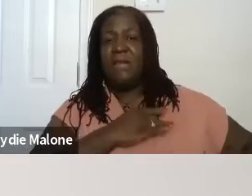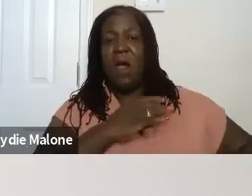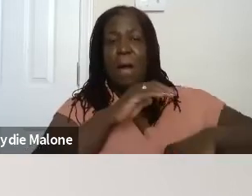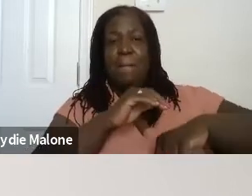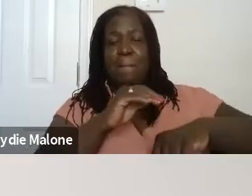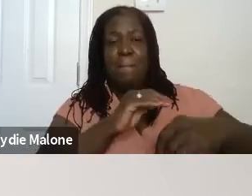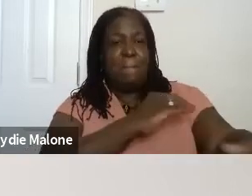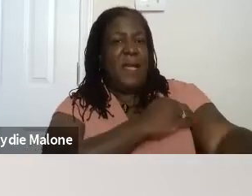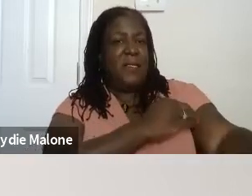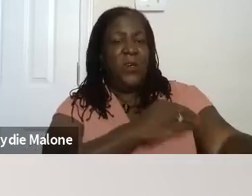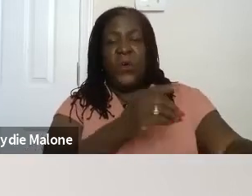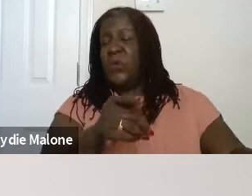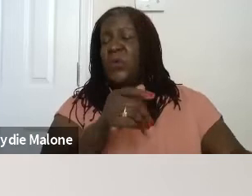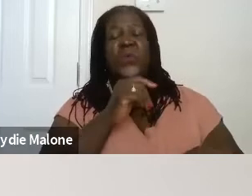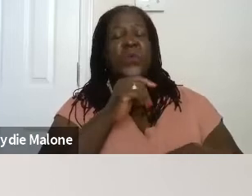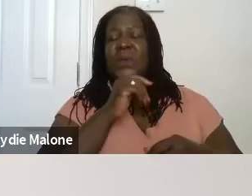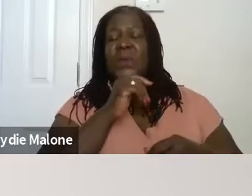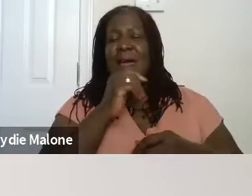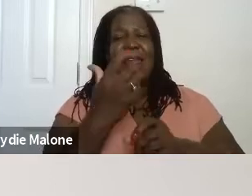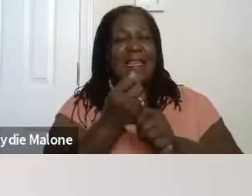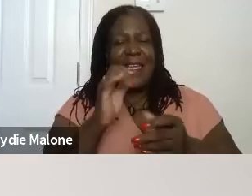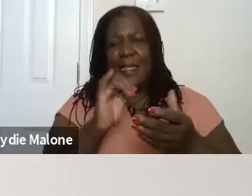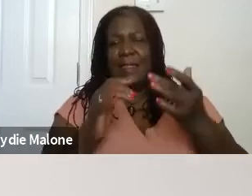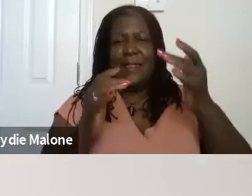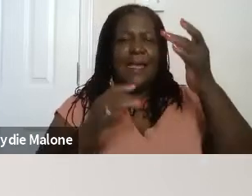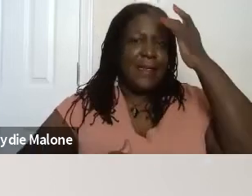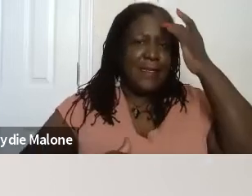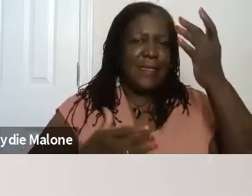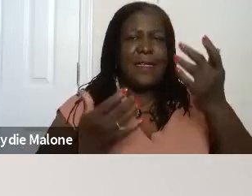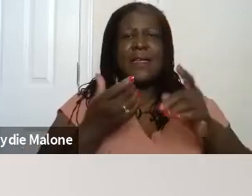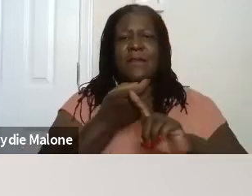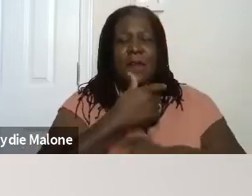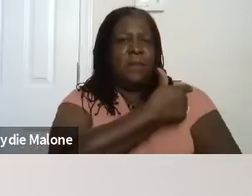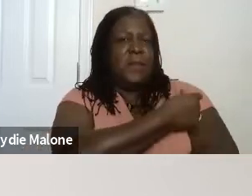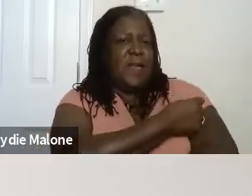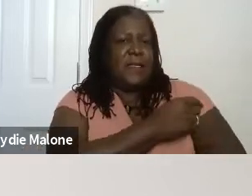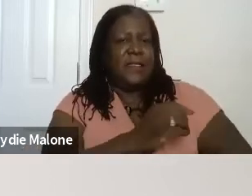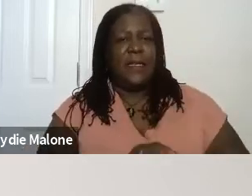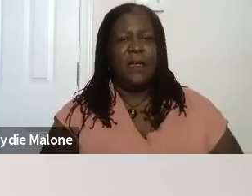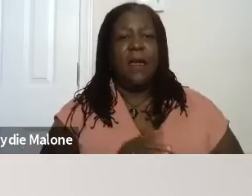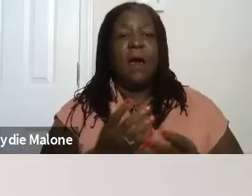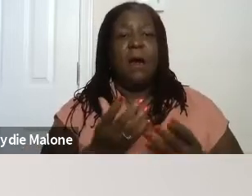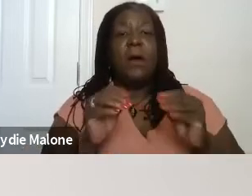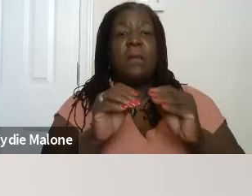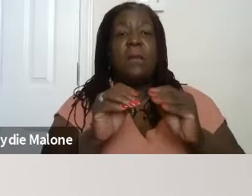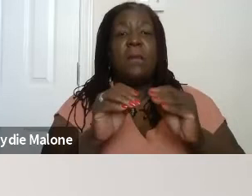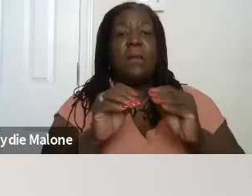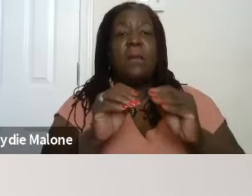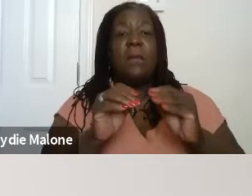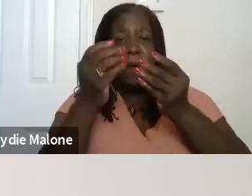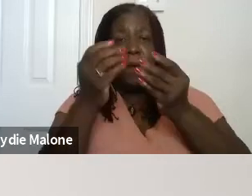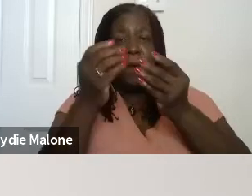some preexisting heart condition. And more information will be forthcoming on the evaluation